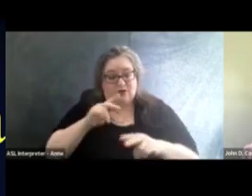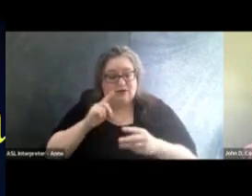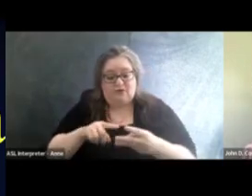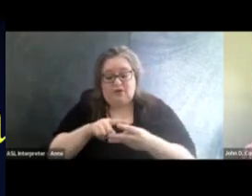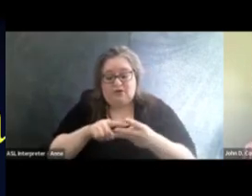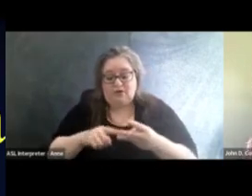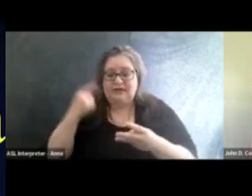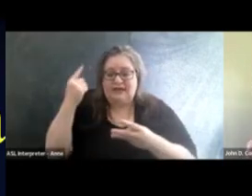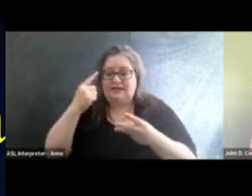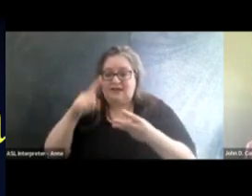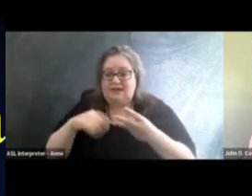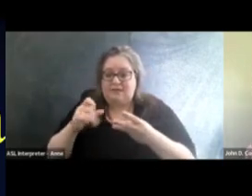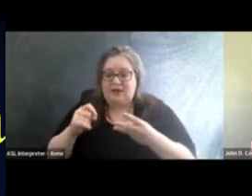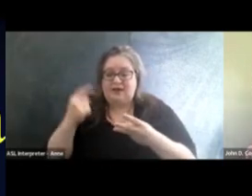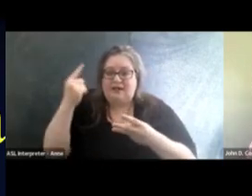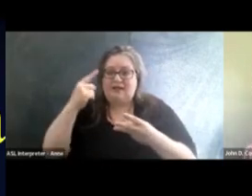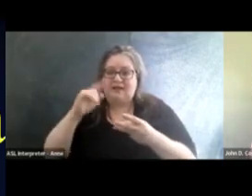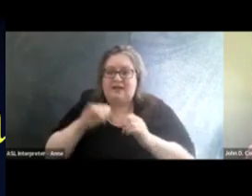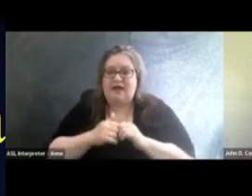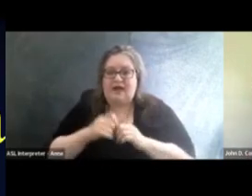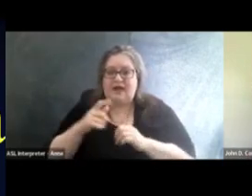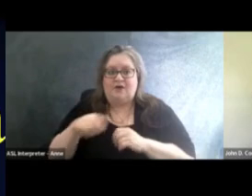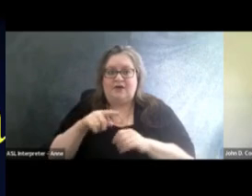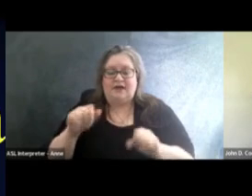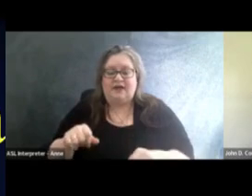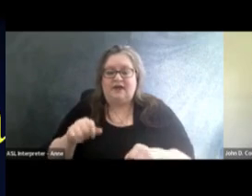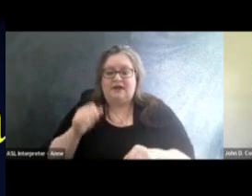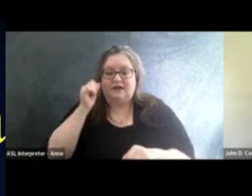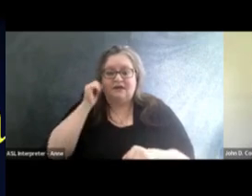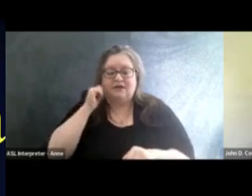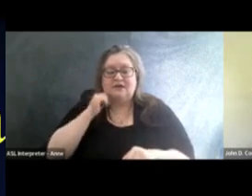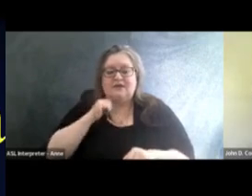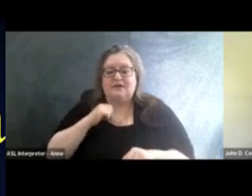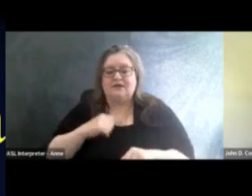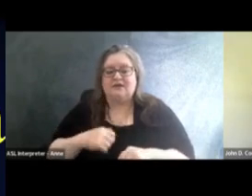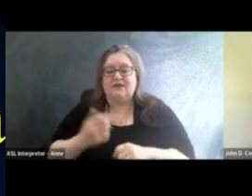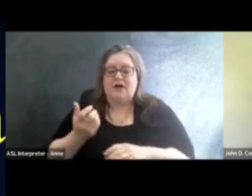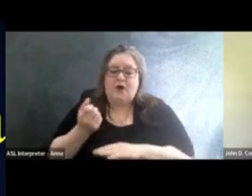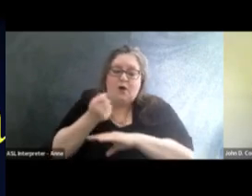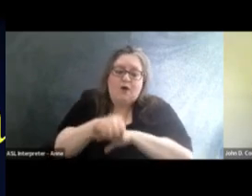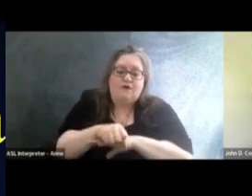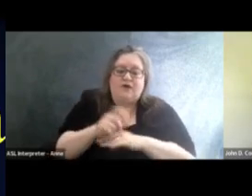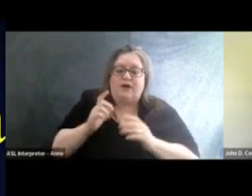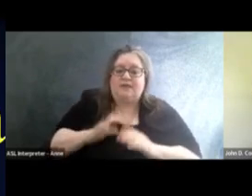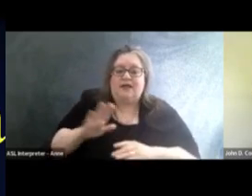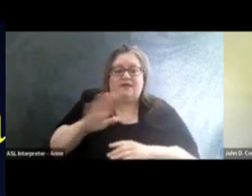thinking about it, and thinking about how they can overcome a client's weakness in these three